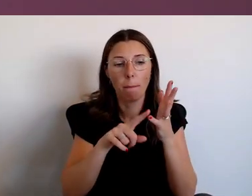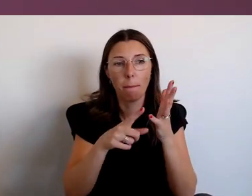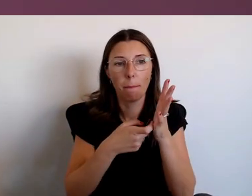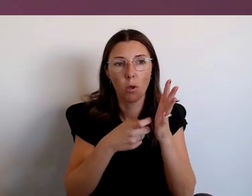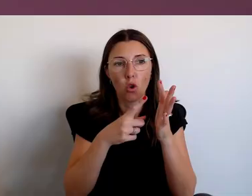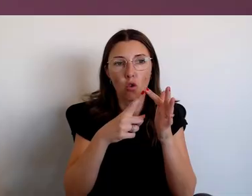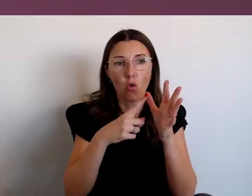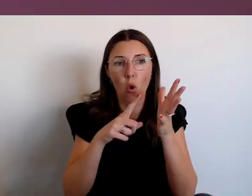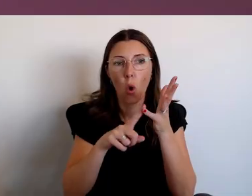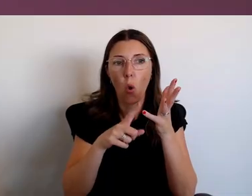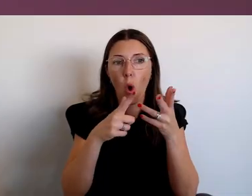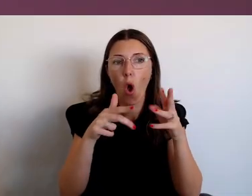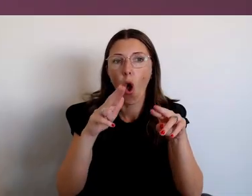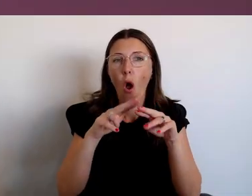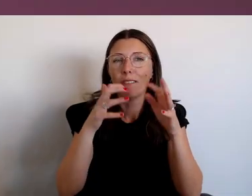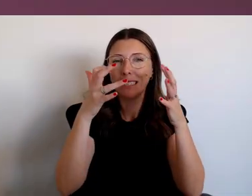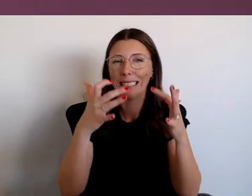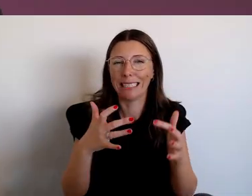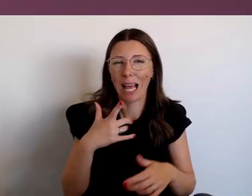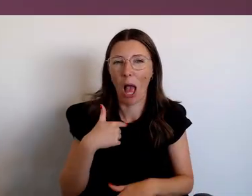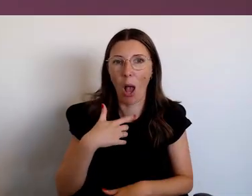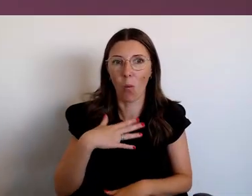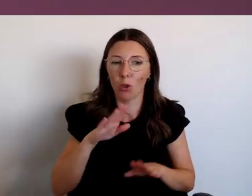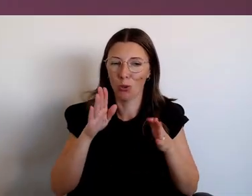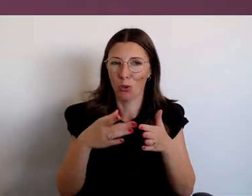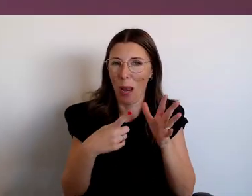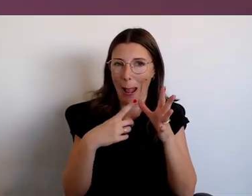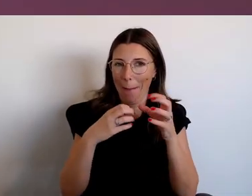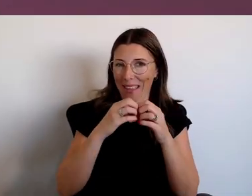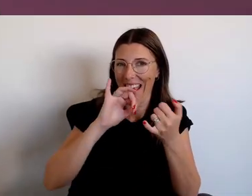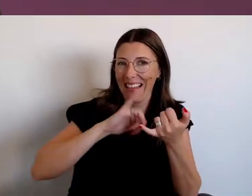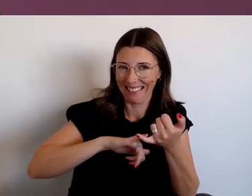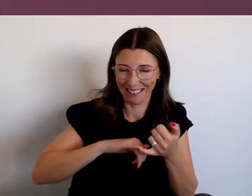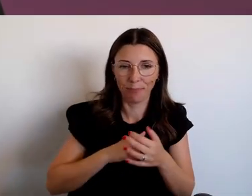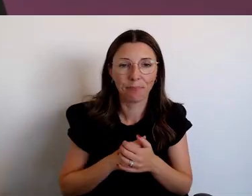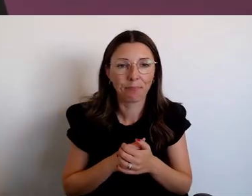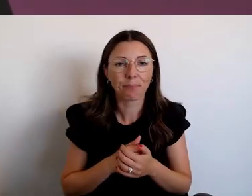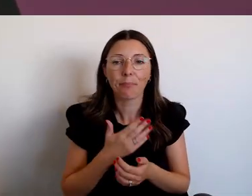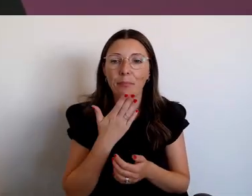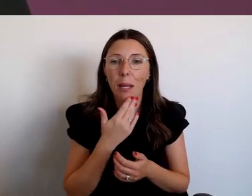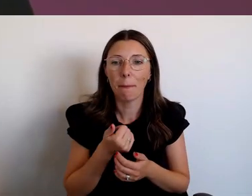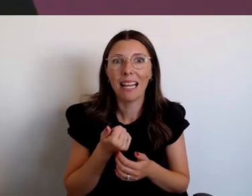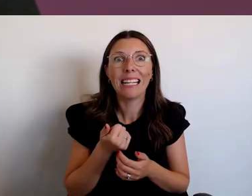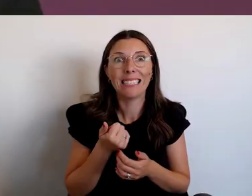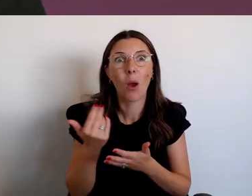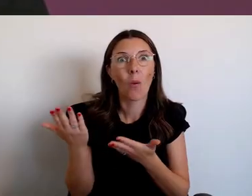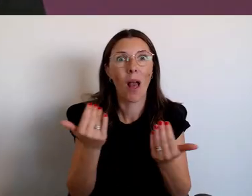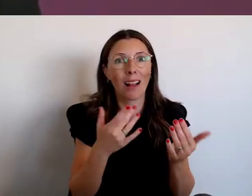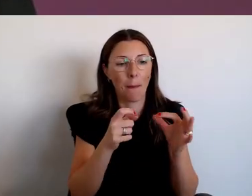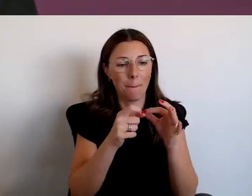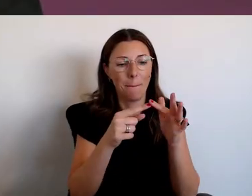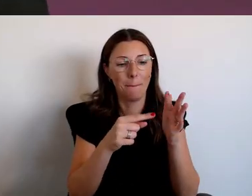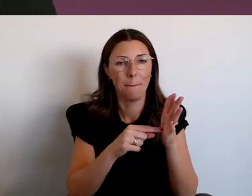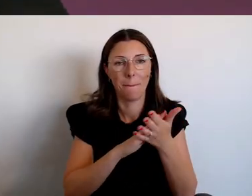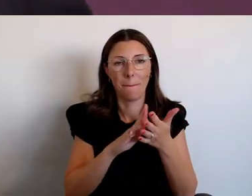I wanted to say ABS there. So please join me in welcoming Bethany. Thanks.